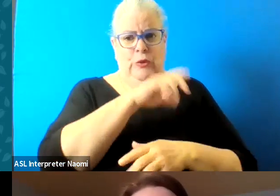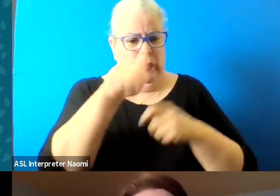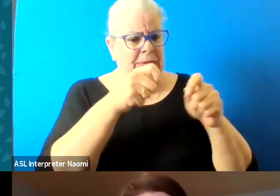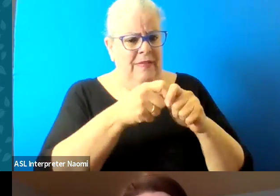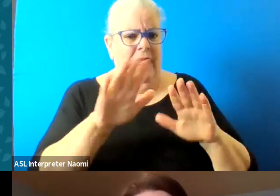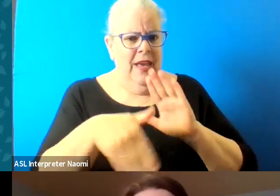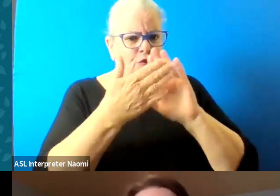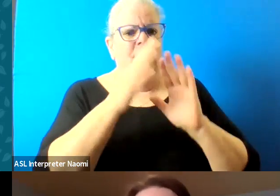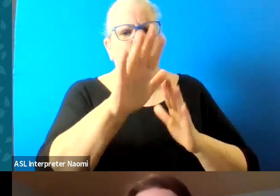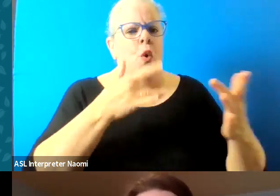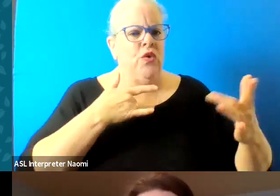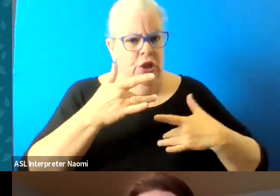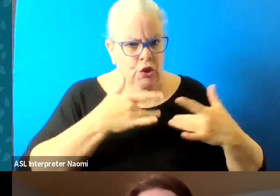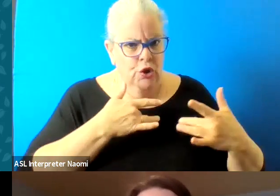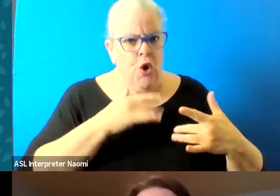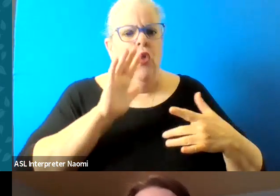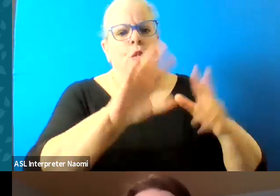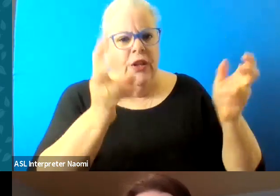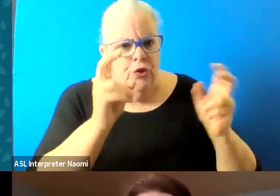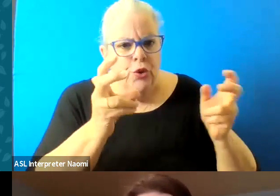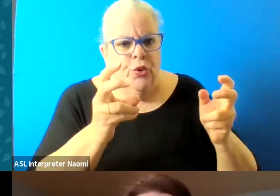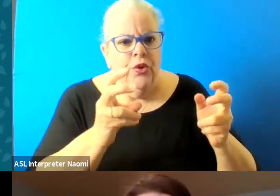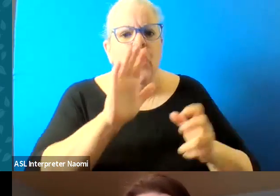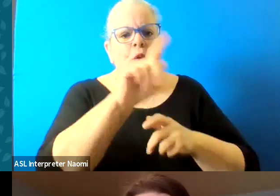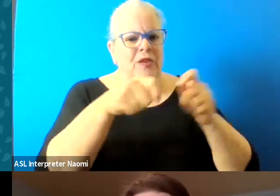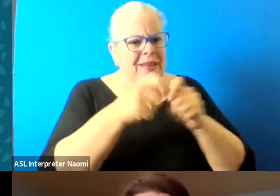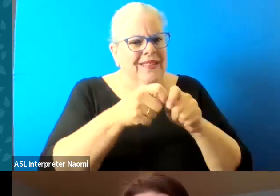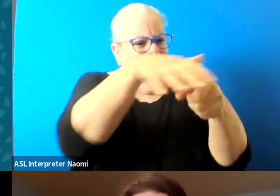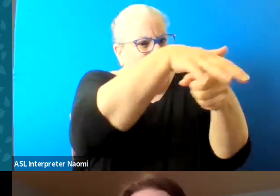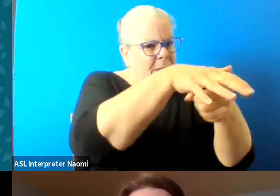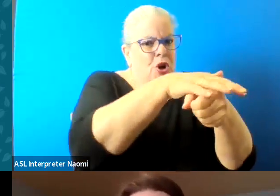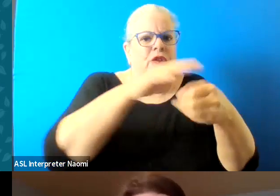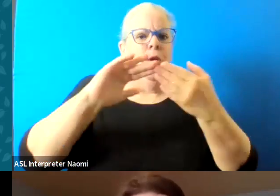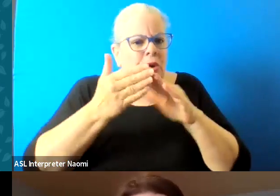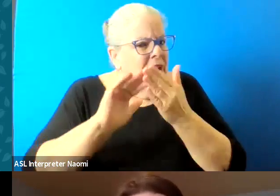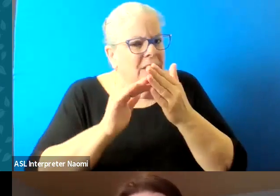these concerns, these issues, these specific neighborhoods or communities and what does that look like?